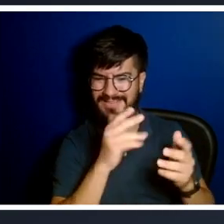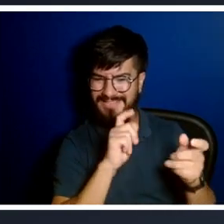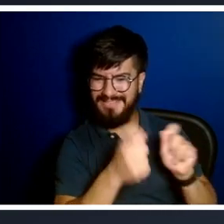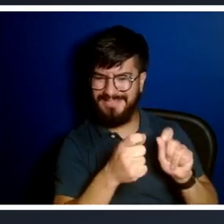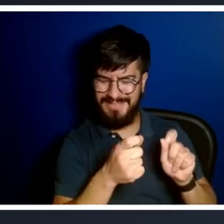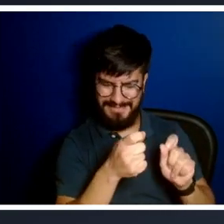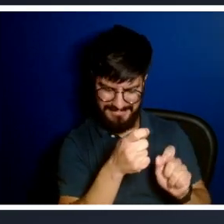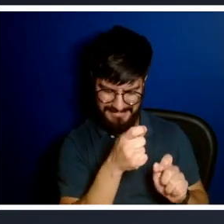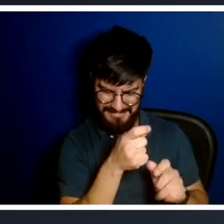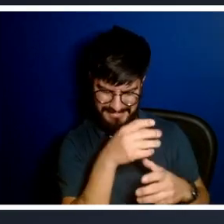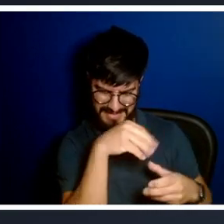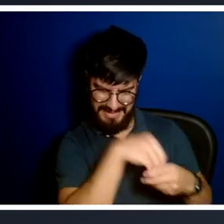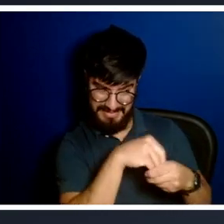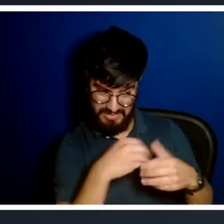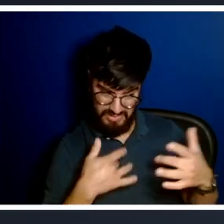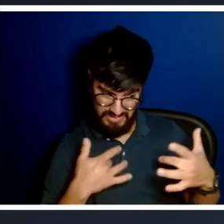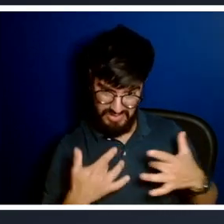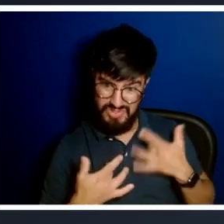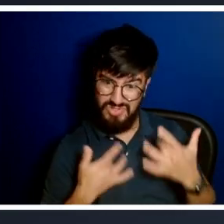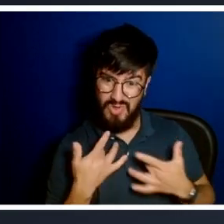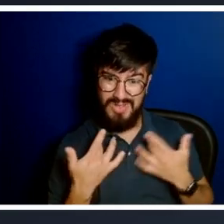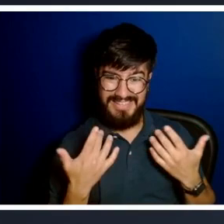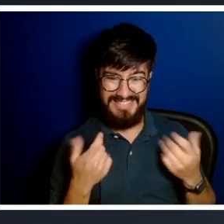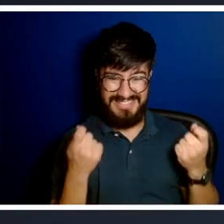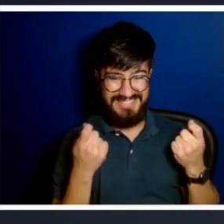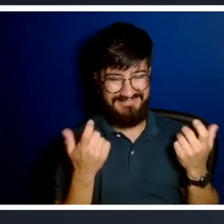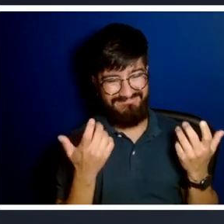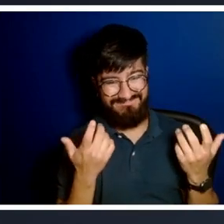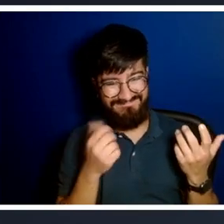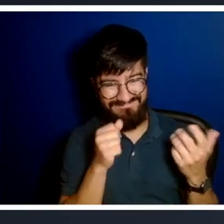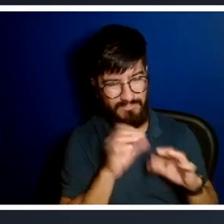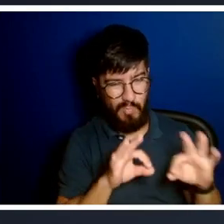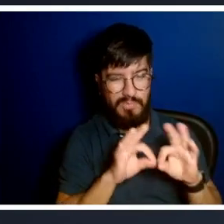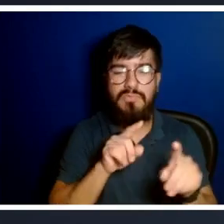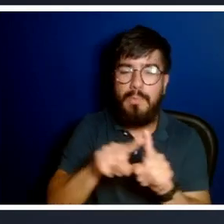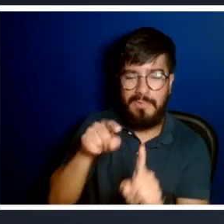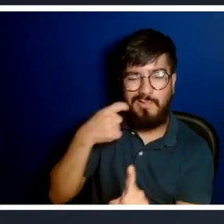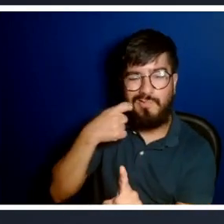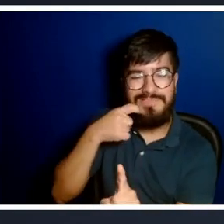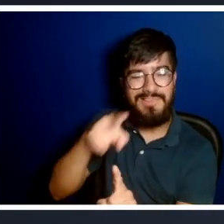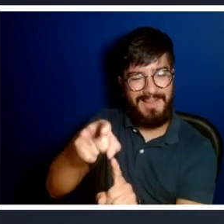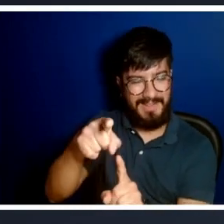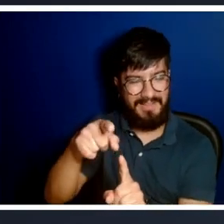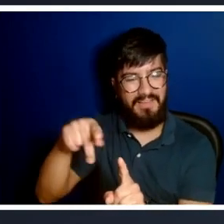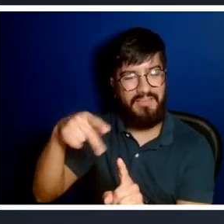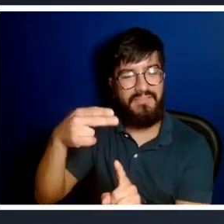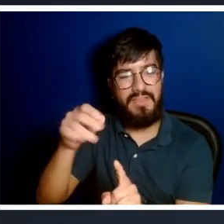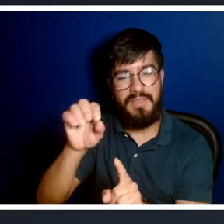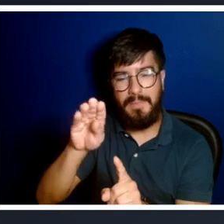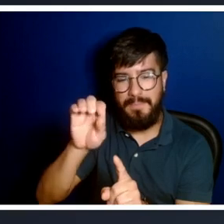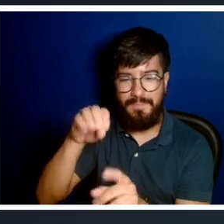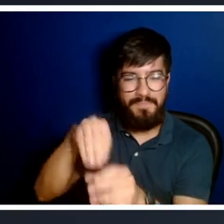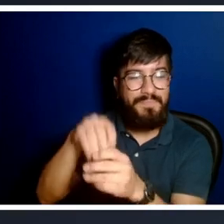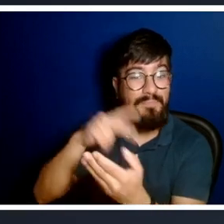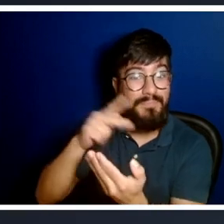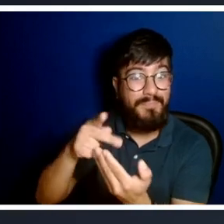I think that really struck me when that was the way that Phoebe framed part of that program.